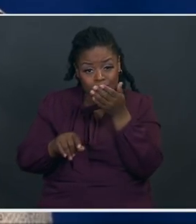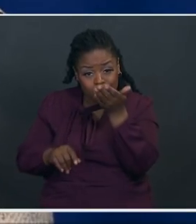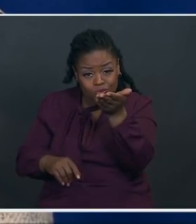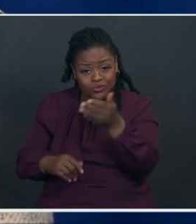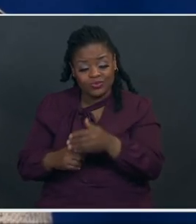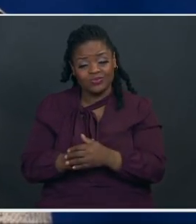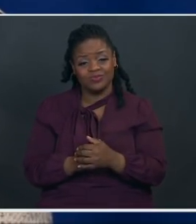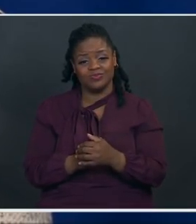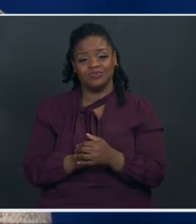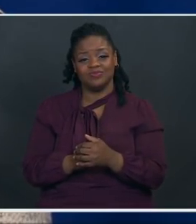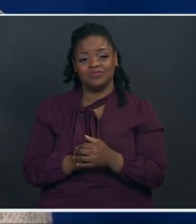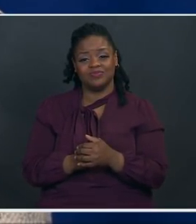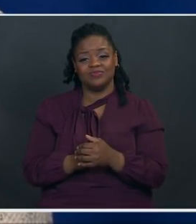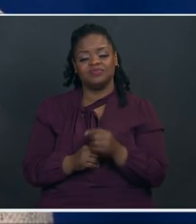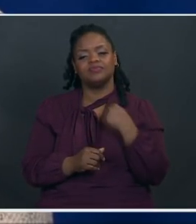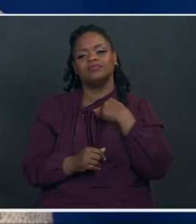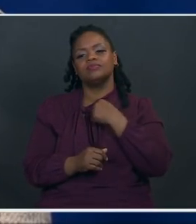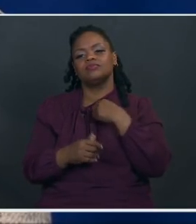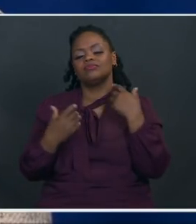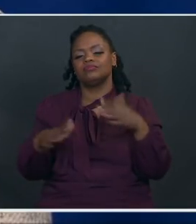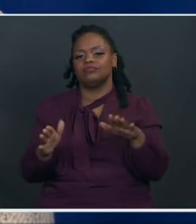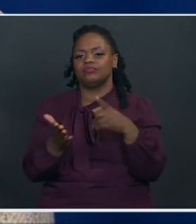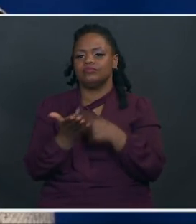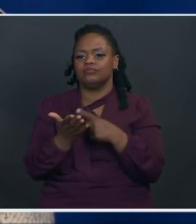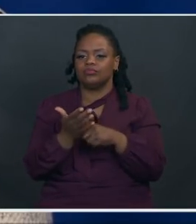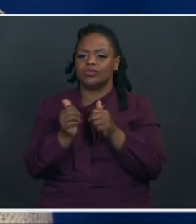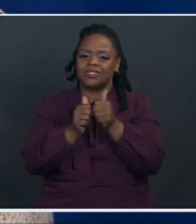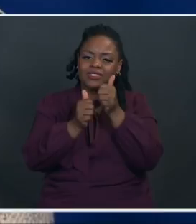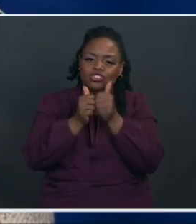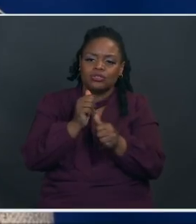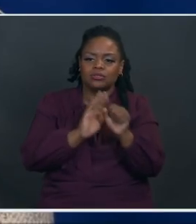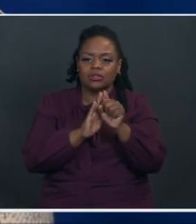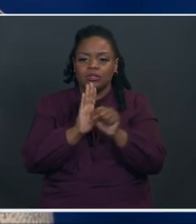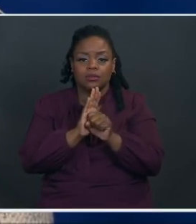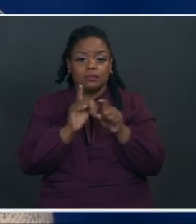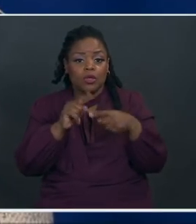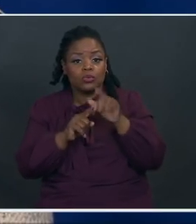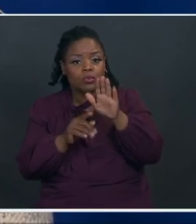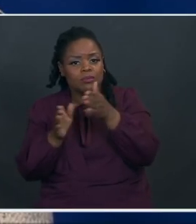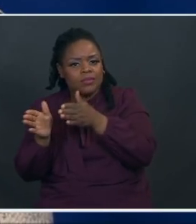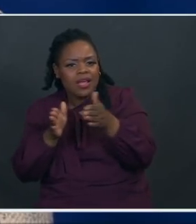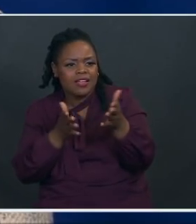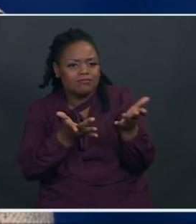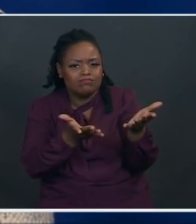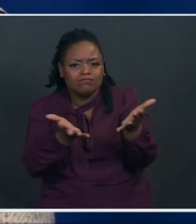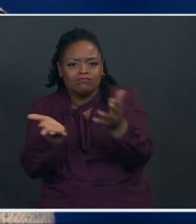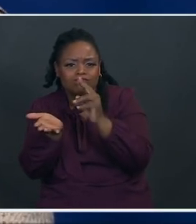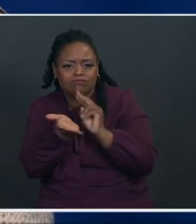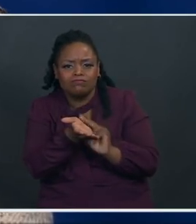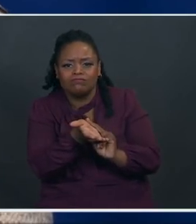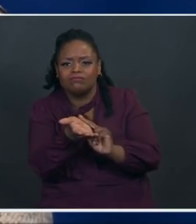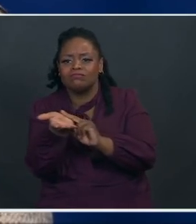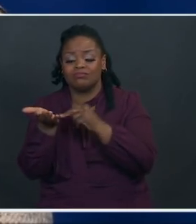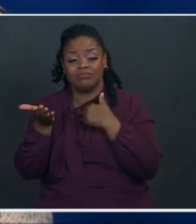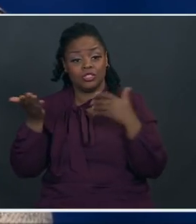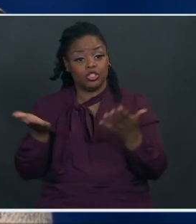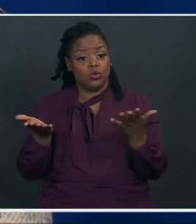about their pandemic plans and strategies for equity. We're here to provide technical assistance when needed. But when local health officials